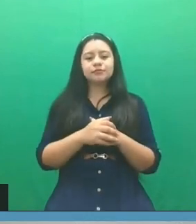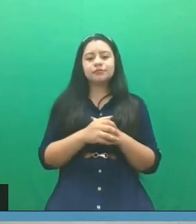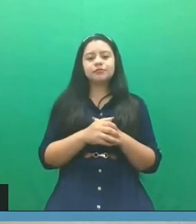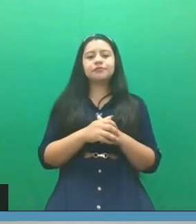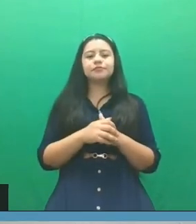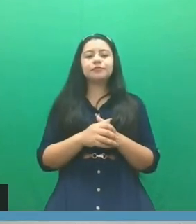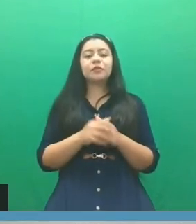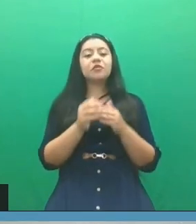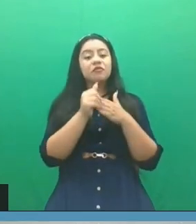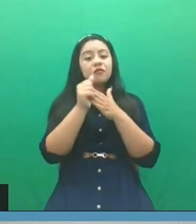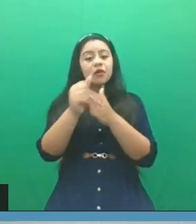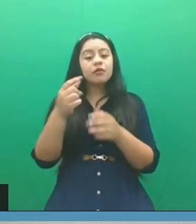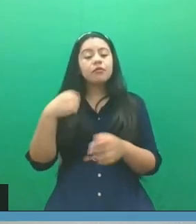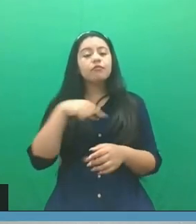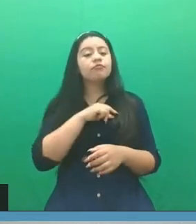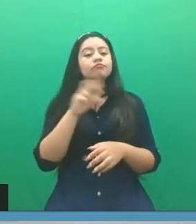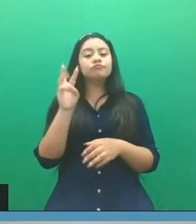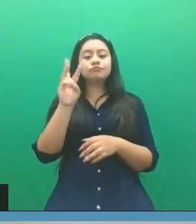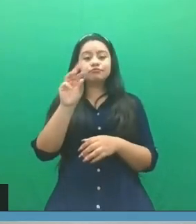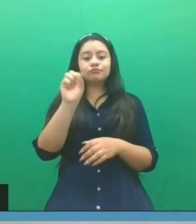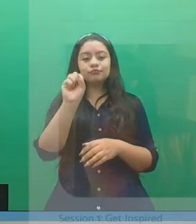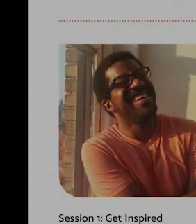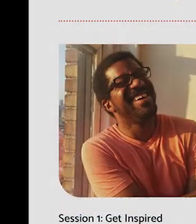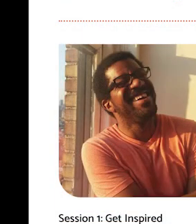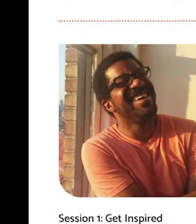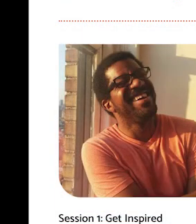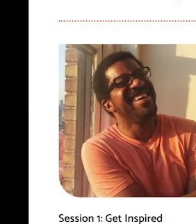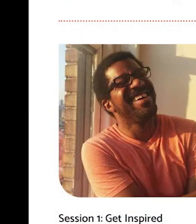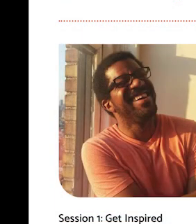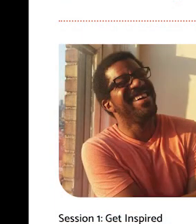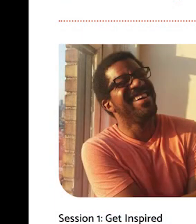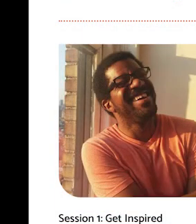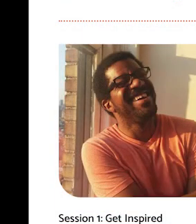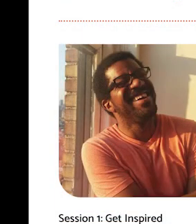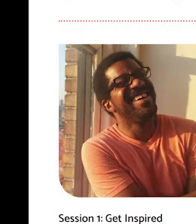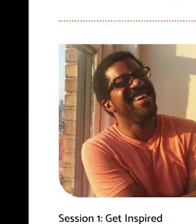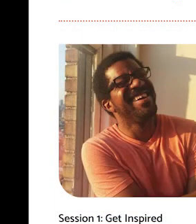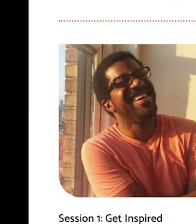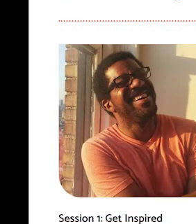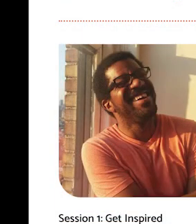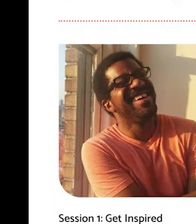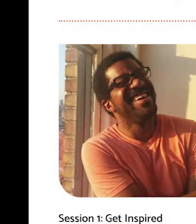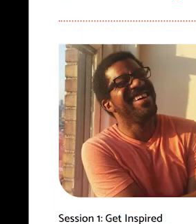us on social media, and finally join us for the introduction slash inspiration which we're now